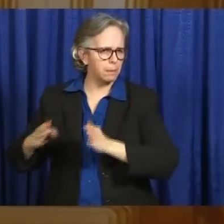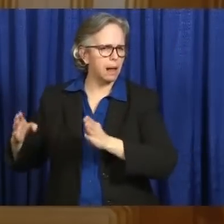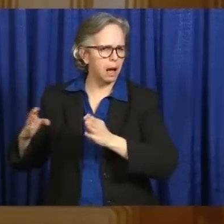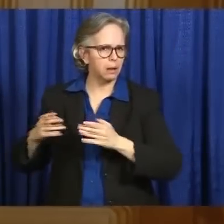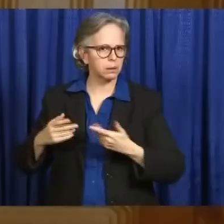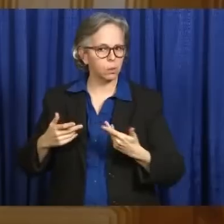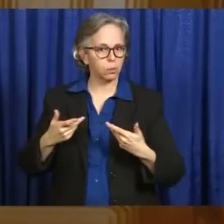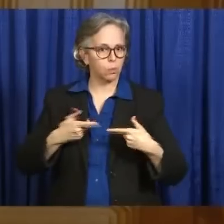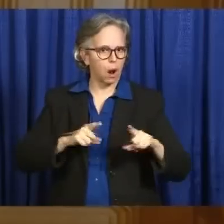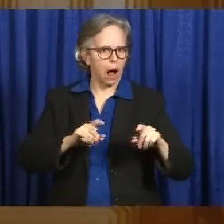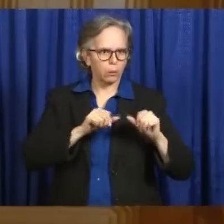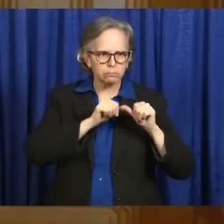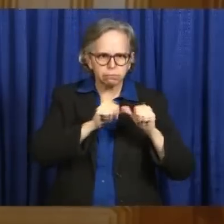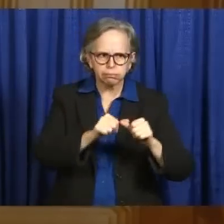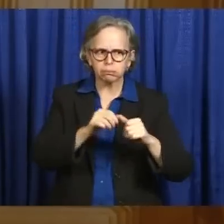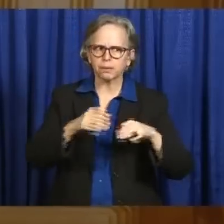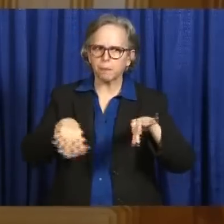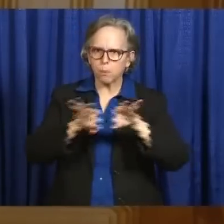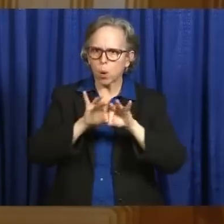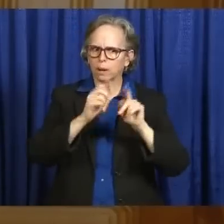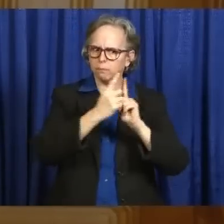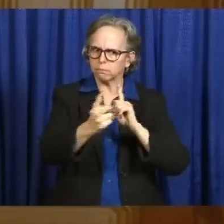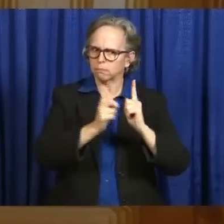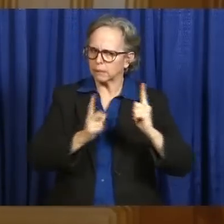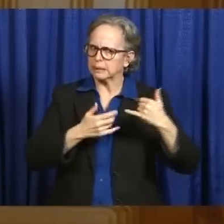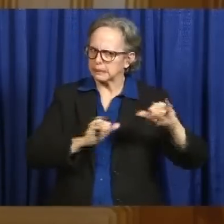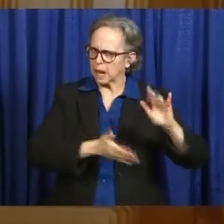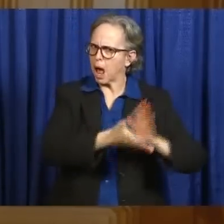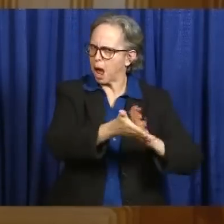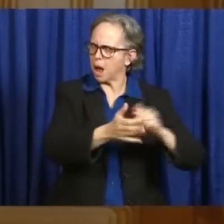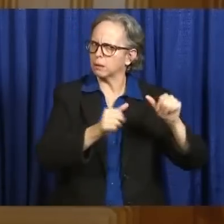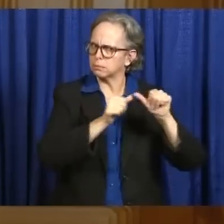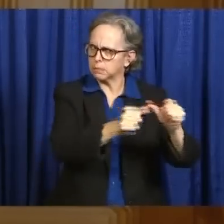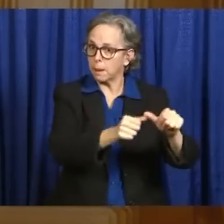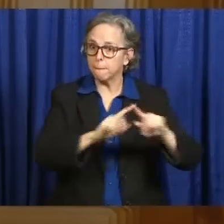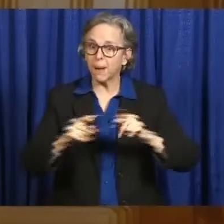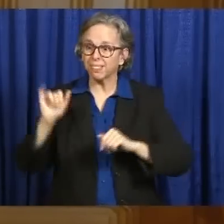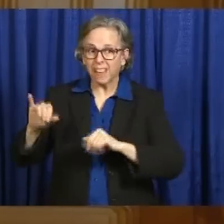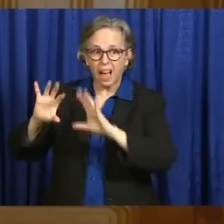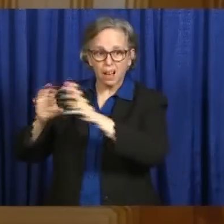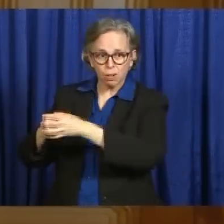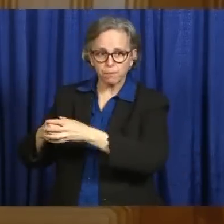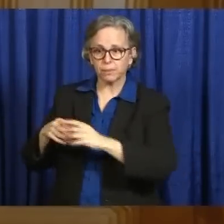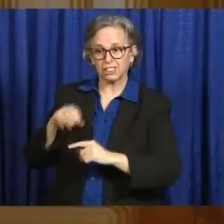THE LT GOV DIRECT ADVICE, BUT THIS IS SOMETHING WE ARE PLANNING FOR AS WE CONTINUING